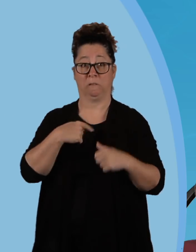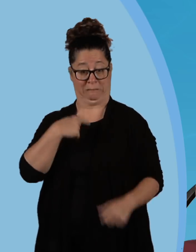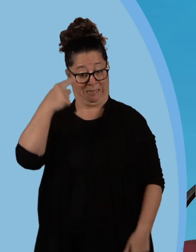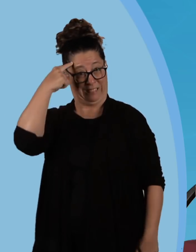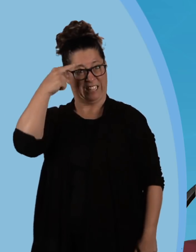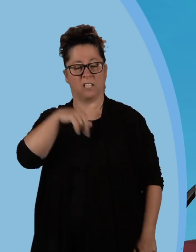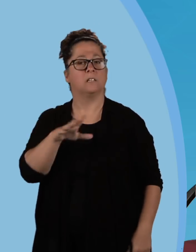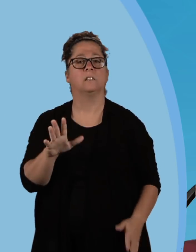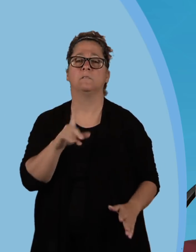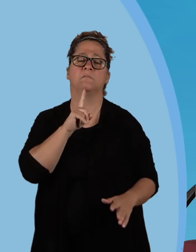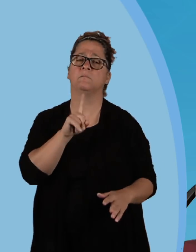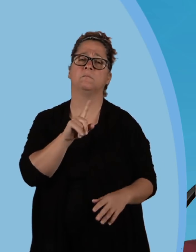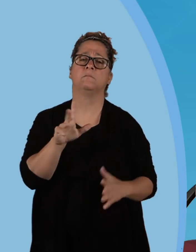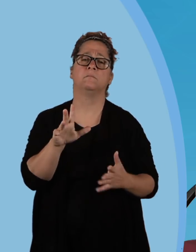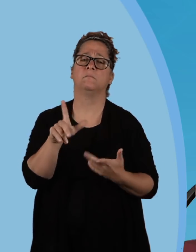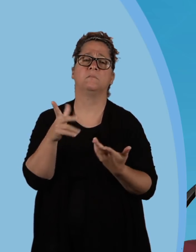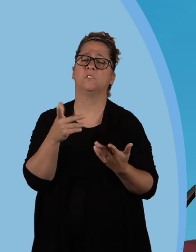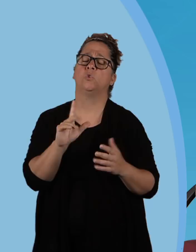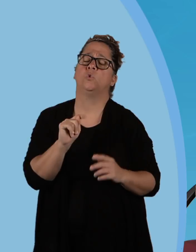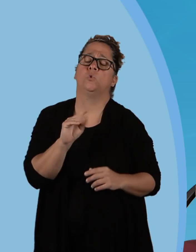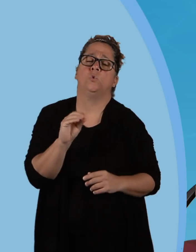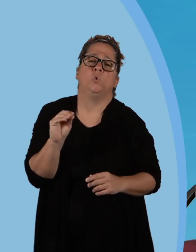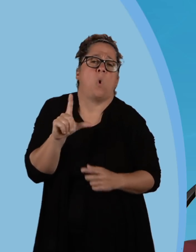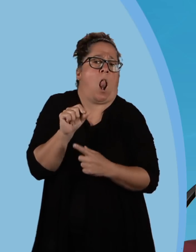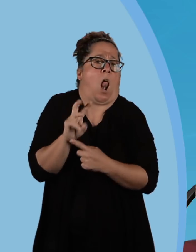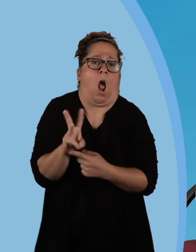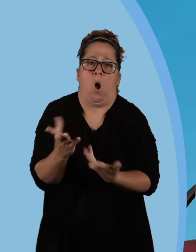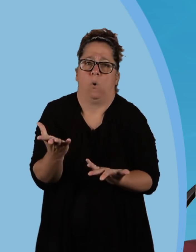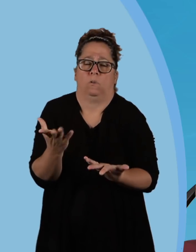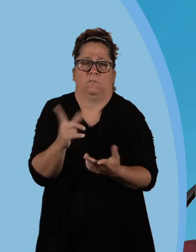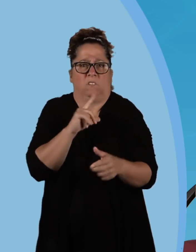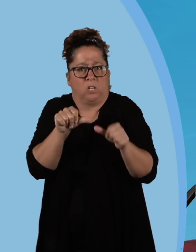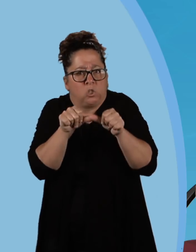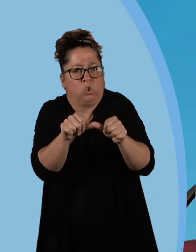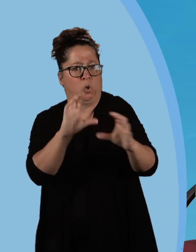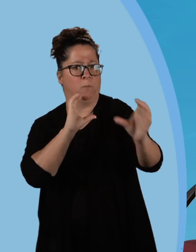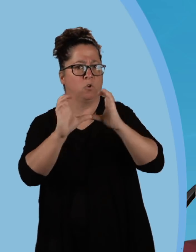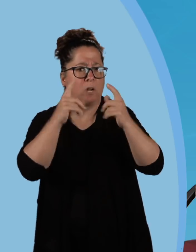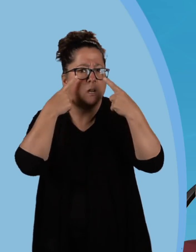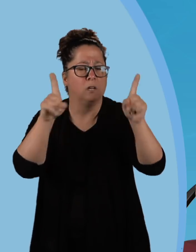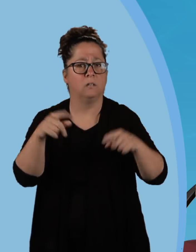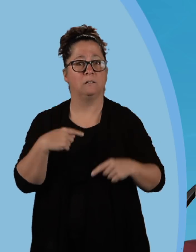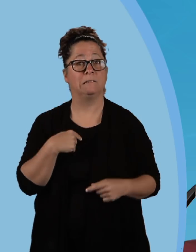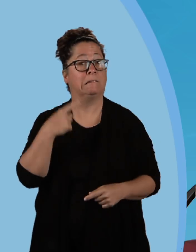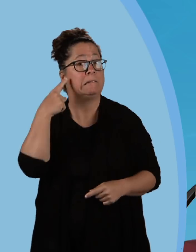I think are too low to ensure communication success. I think administrators should know that.